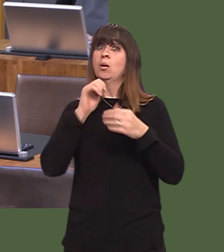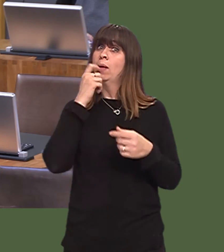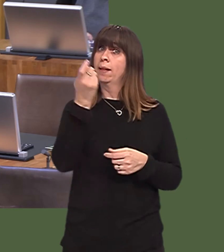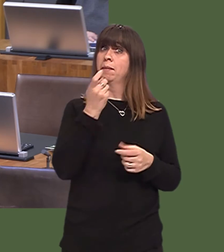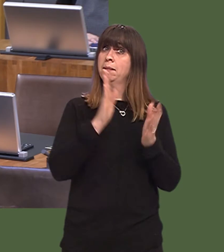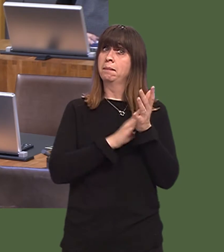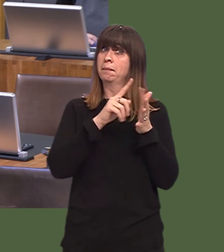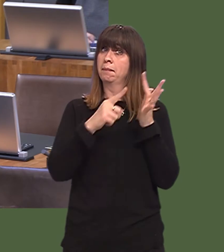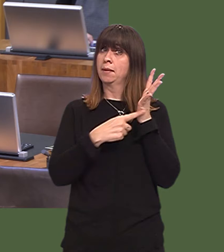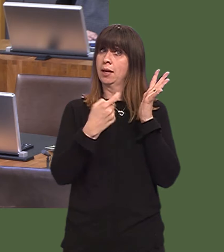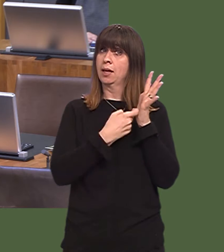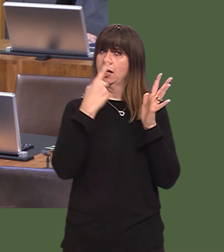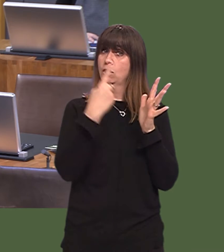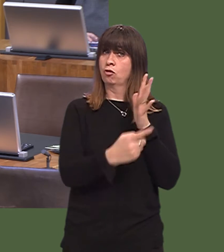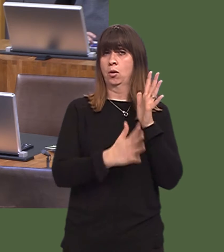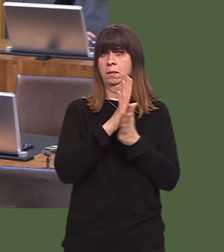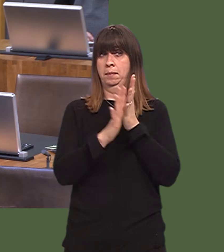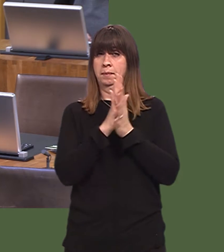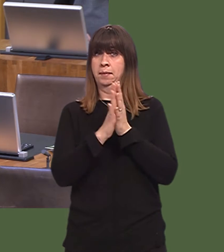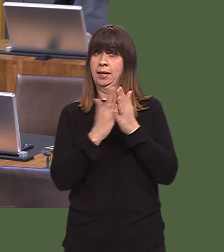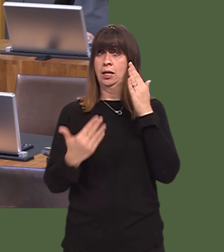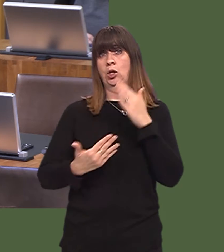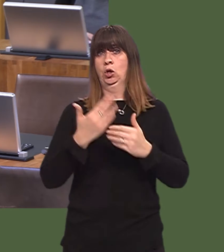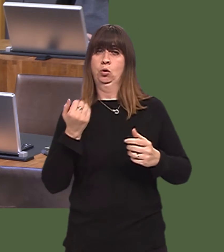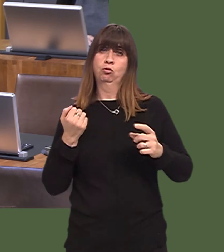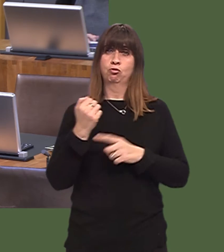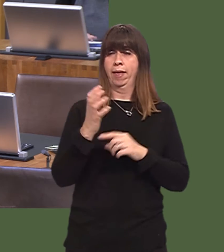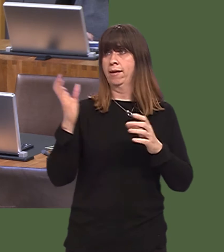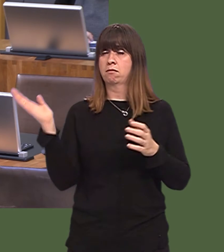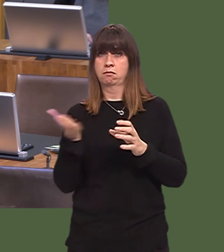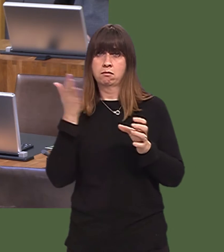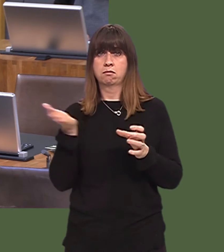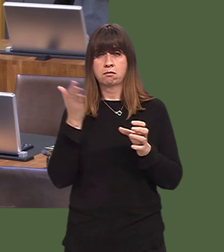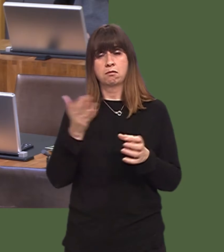in journey times and, indeed, in facilities and rolling stock, as far as passengers are concerned.